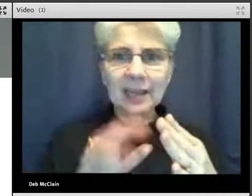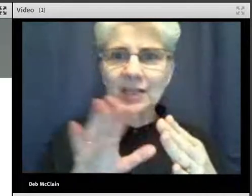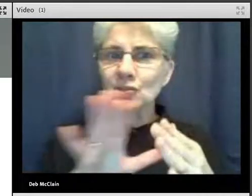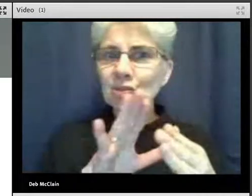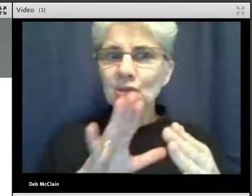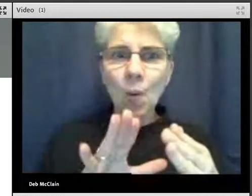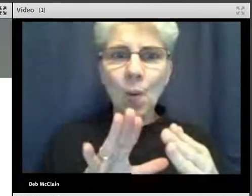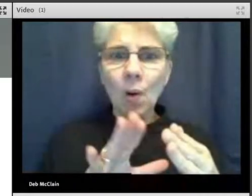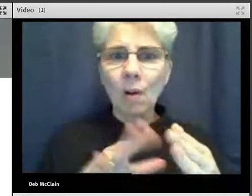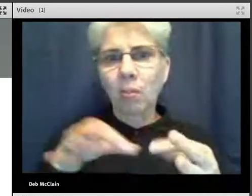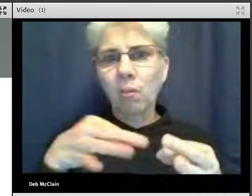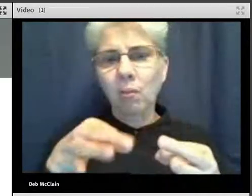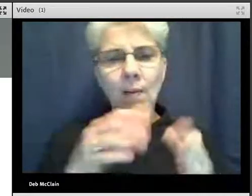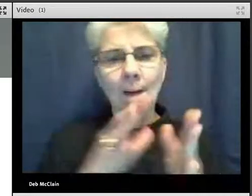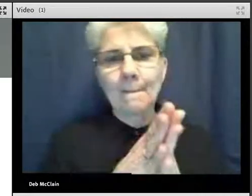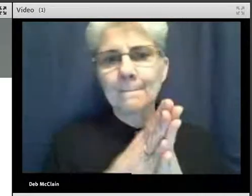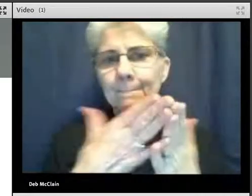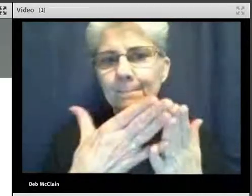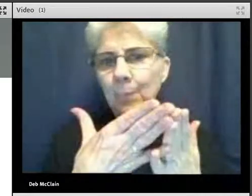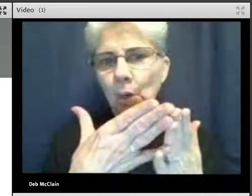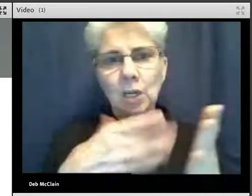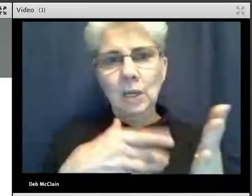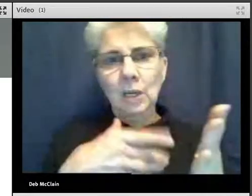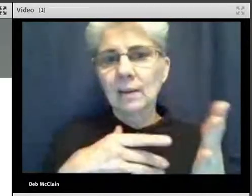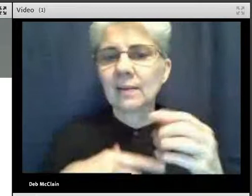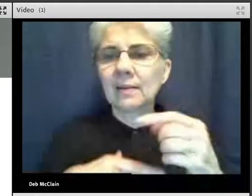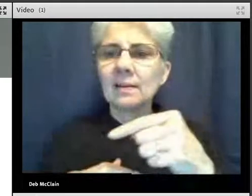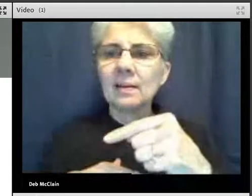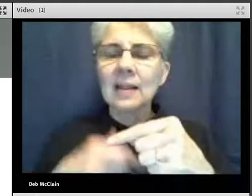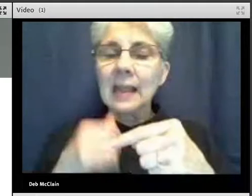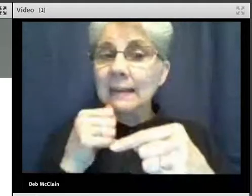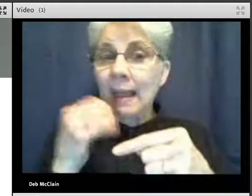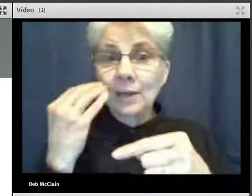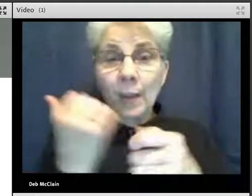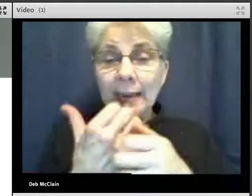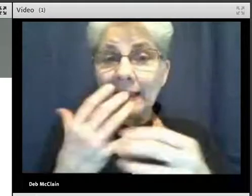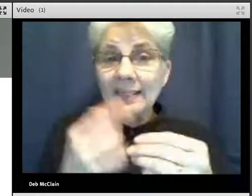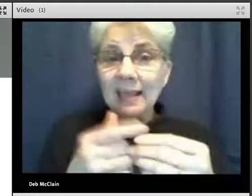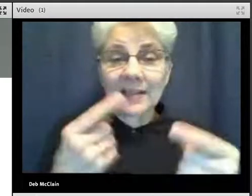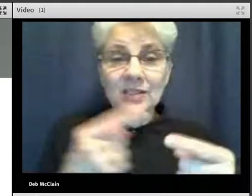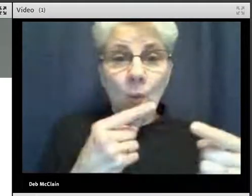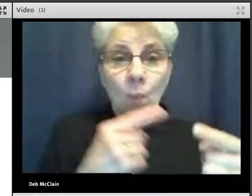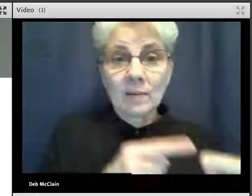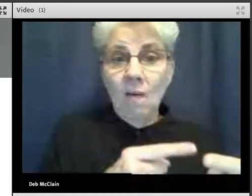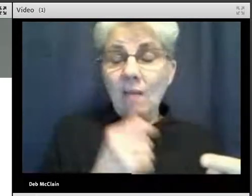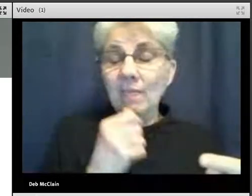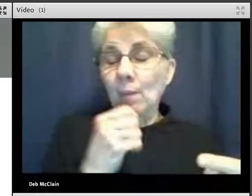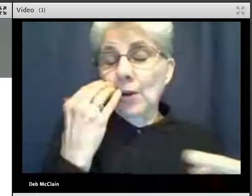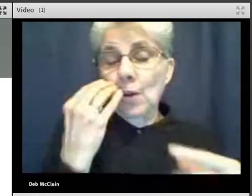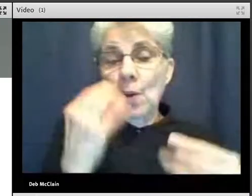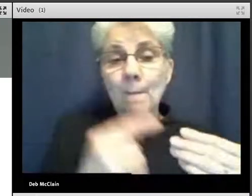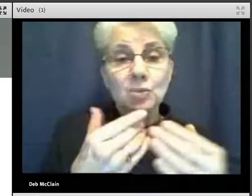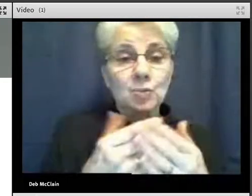they are not going to be able to read your -- Well, they wouldn't read a book contest anyway, but they would not know anything is going on here.